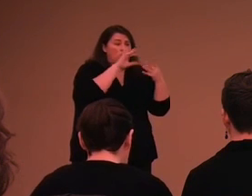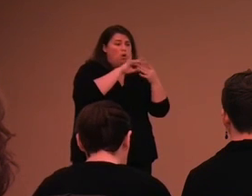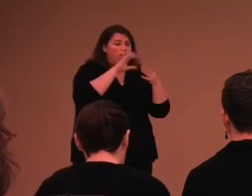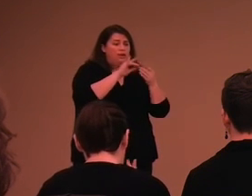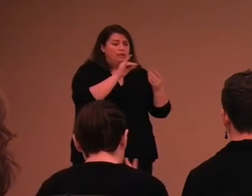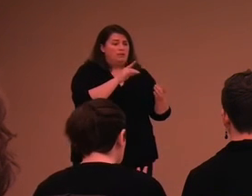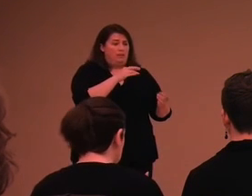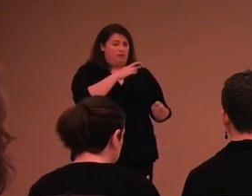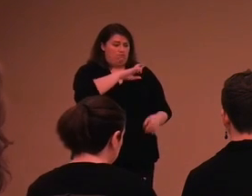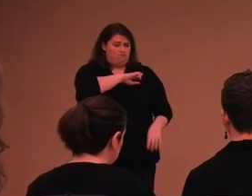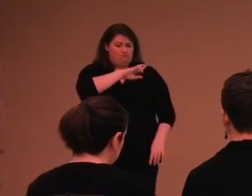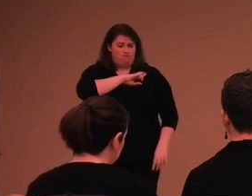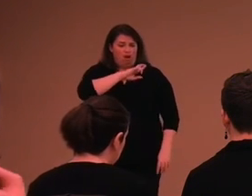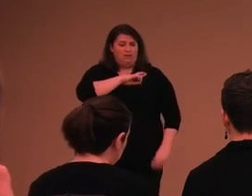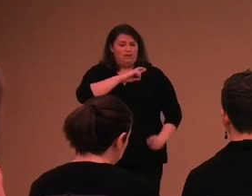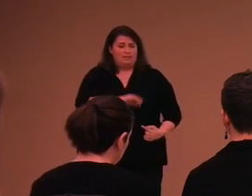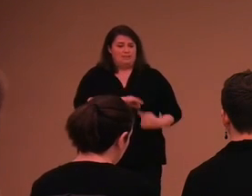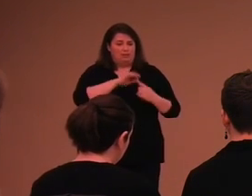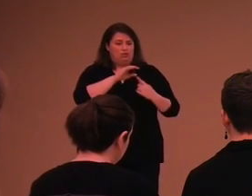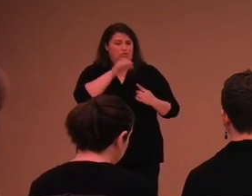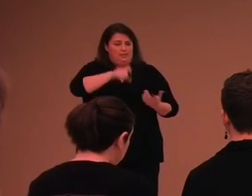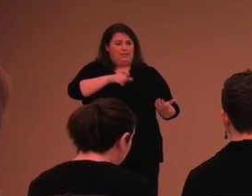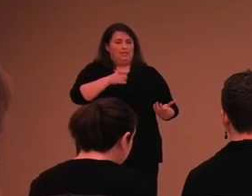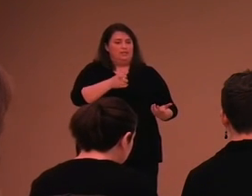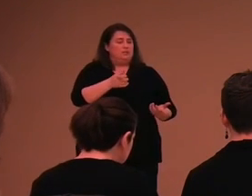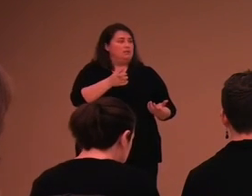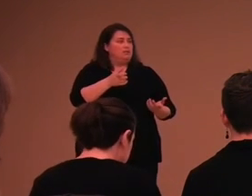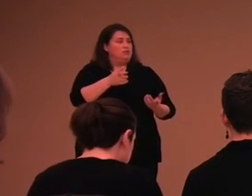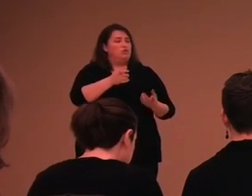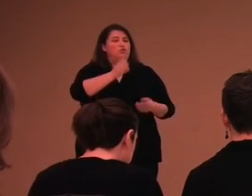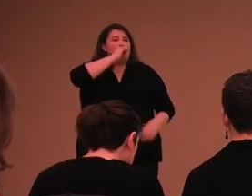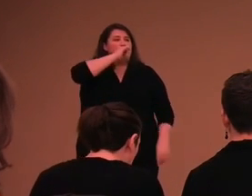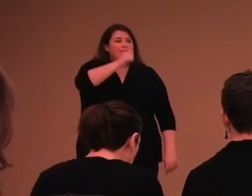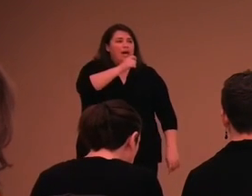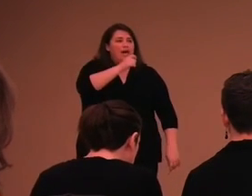Ronda's special need was don't remove the horse's head